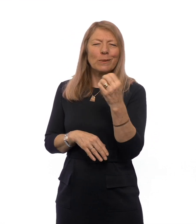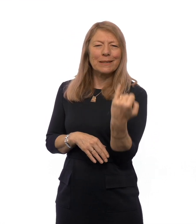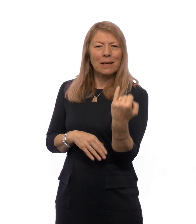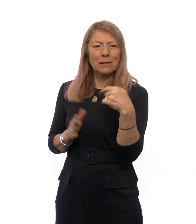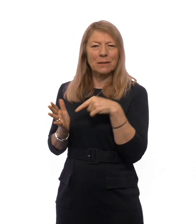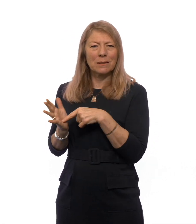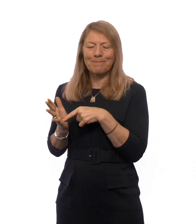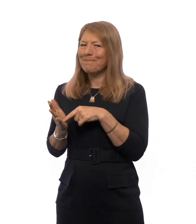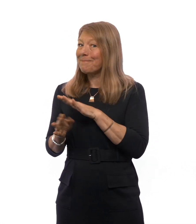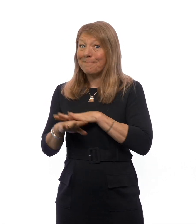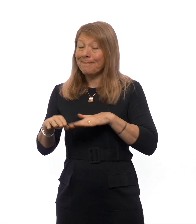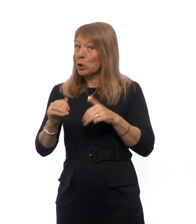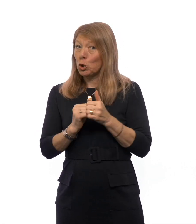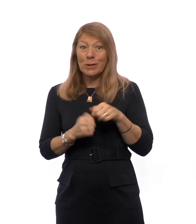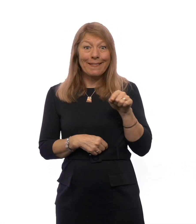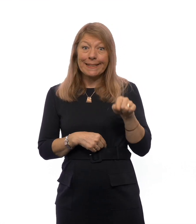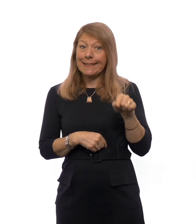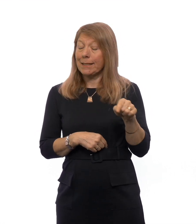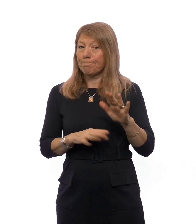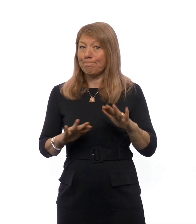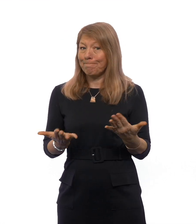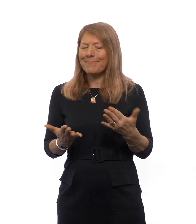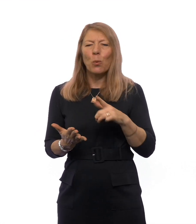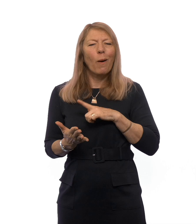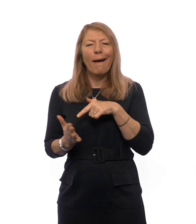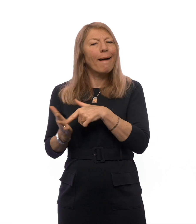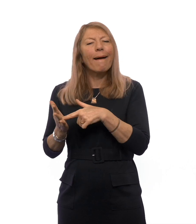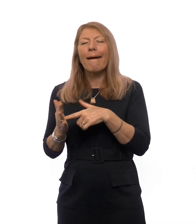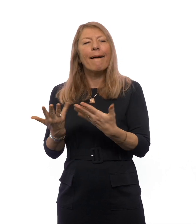is an appropriate legislative instrument for cultural and linguistic recognition,